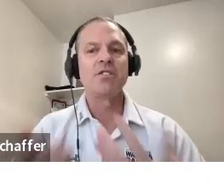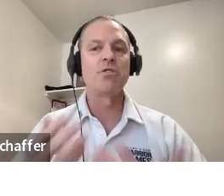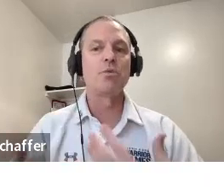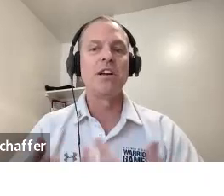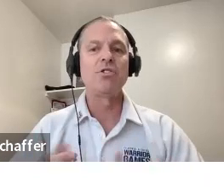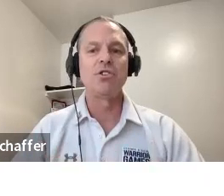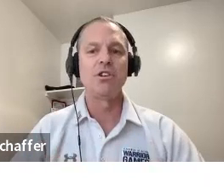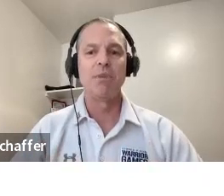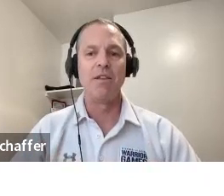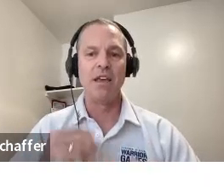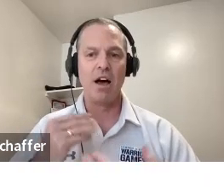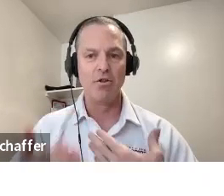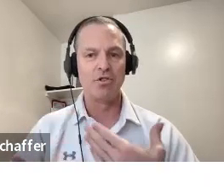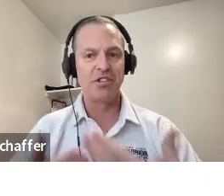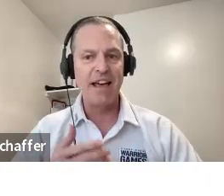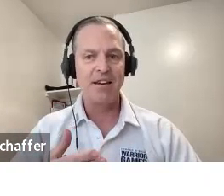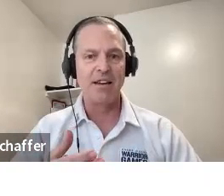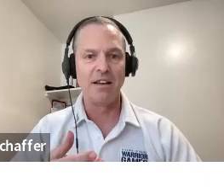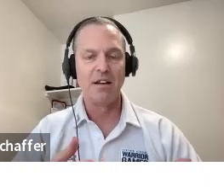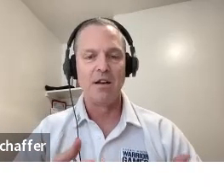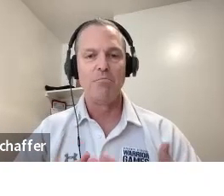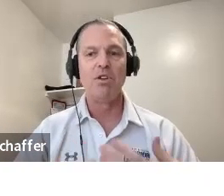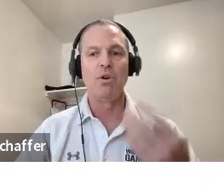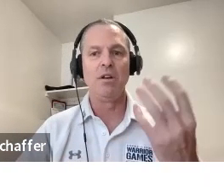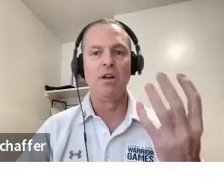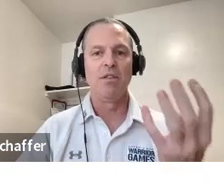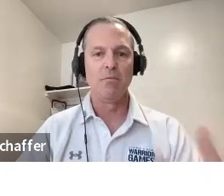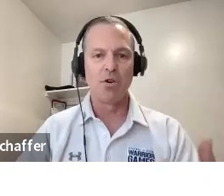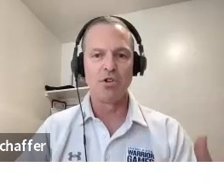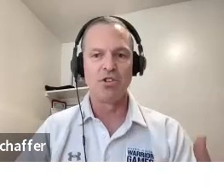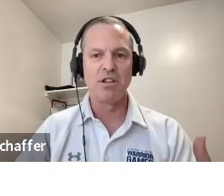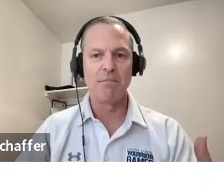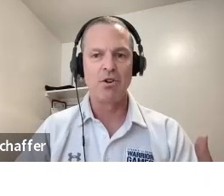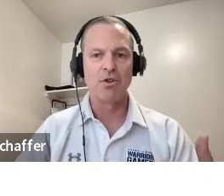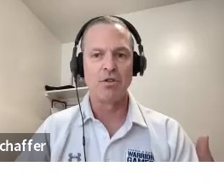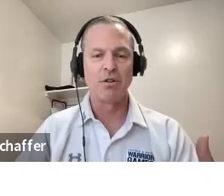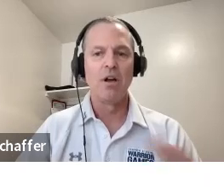we'll send you one bus because one bus can handle 30 people. Not realizing